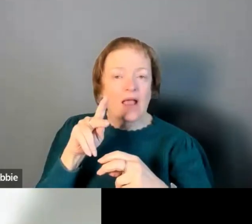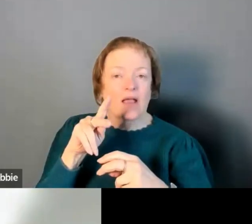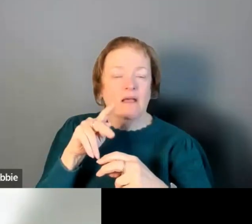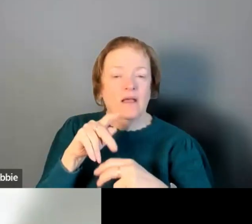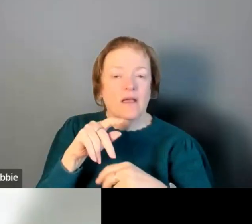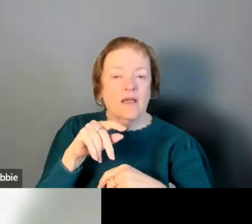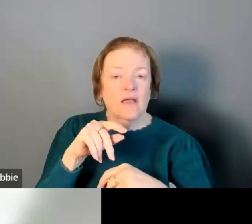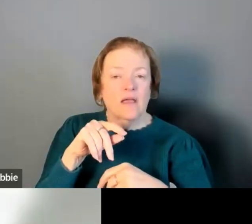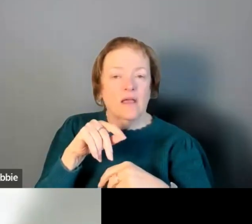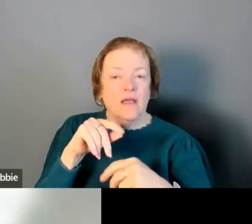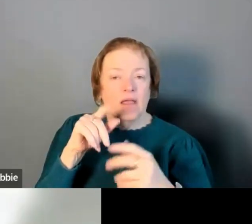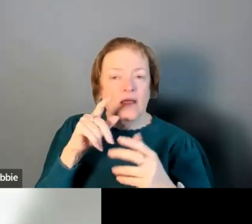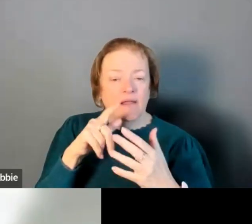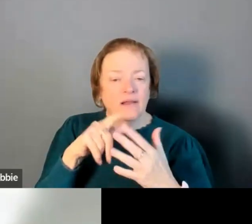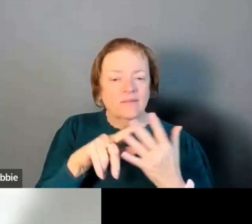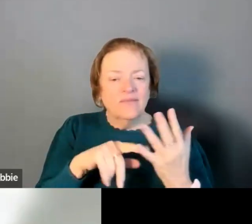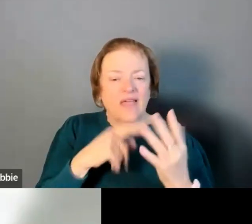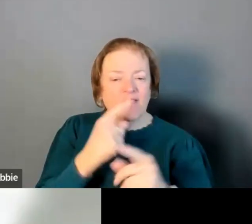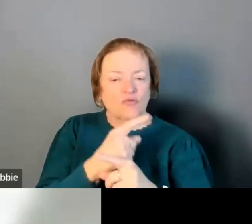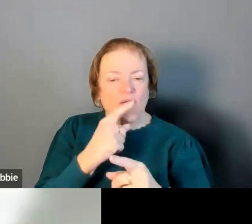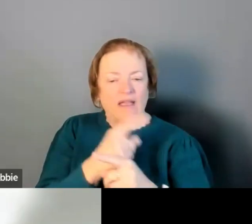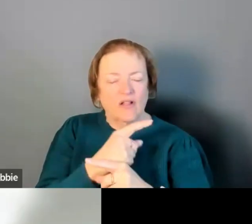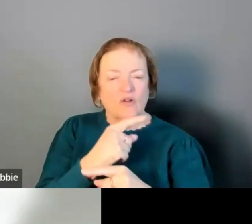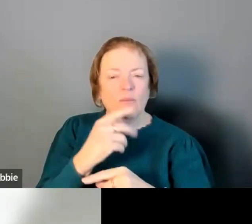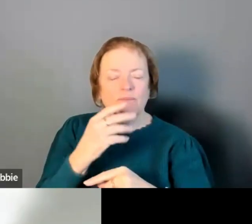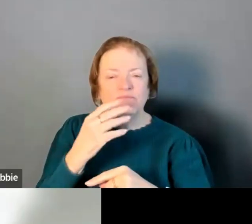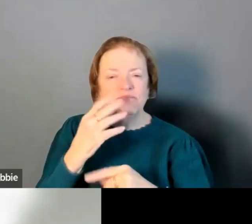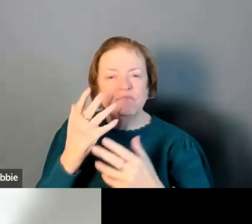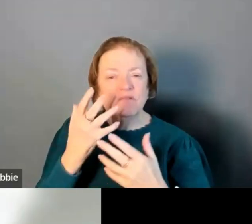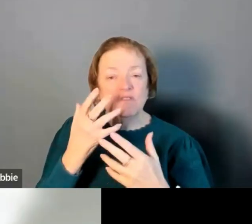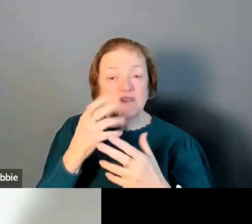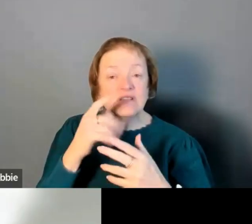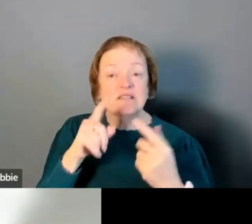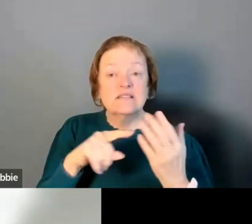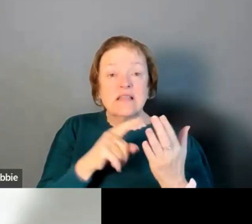I try to show them how to use it, and sometimes you have to connect.